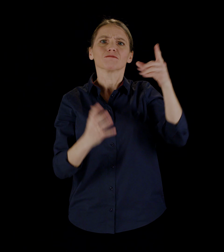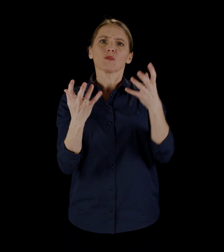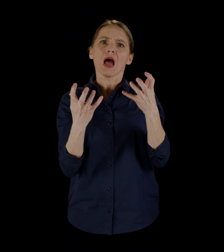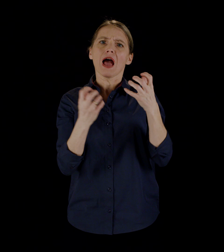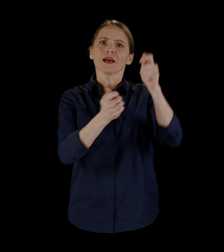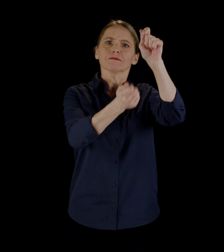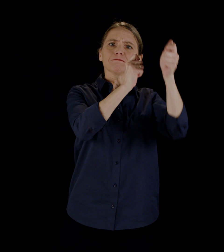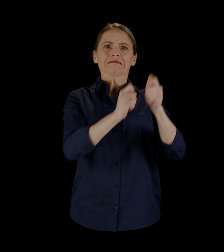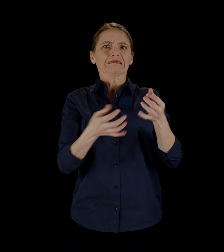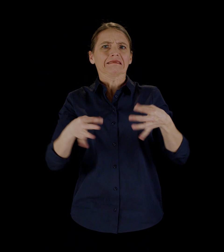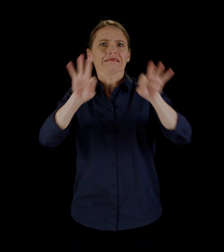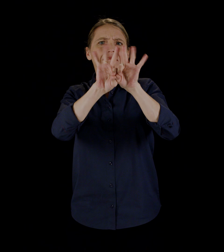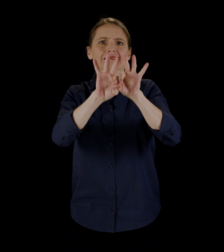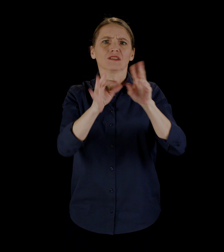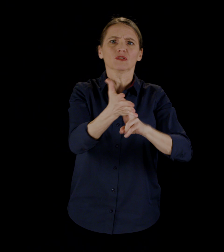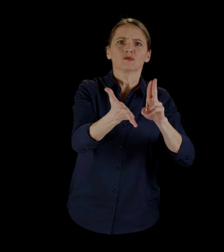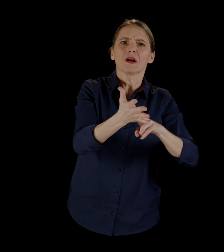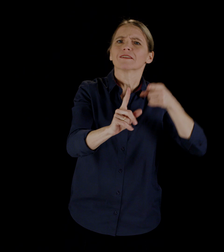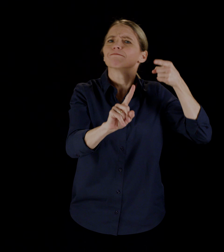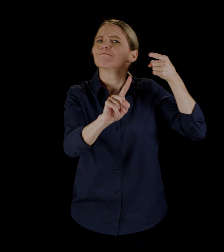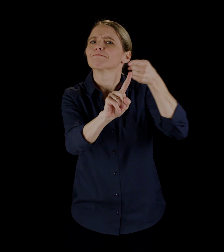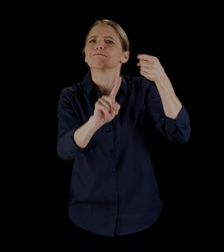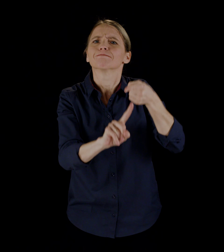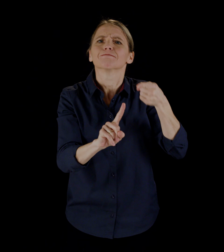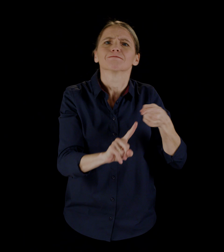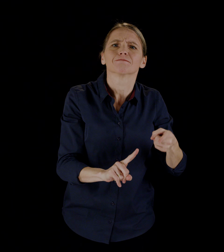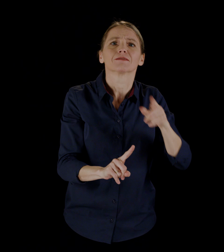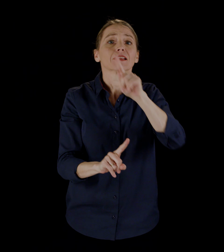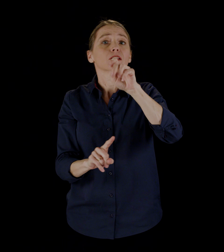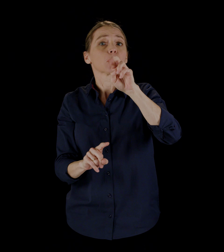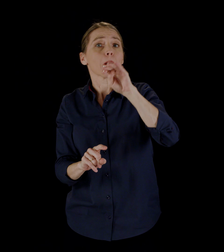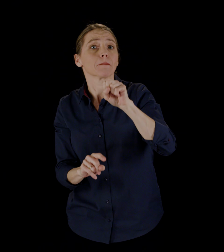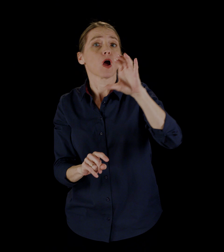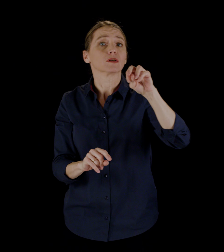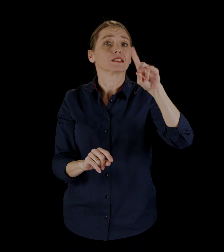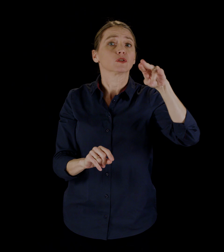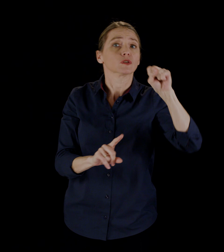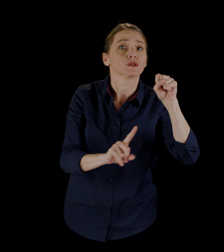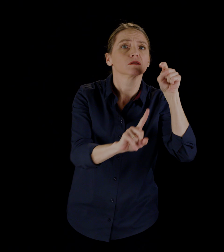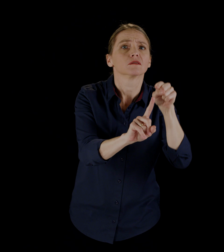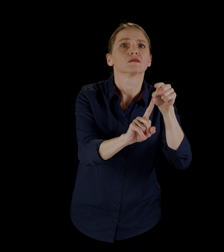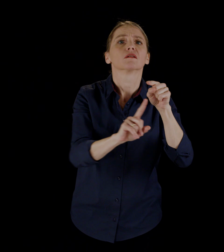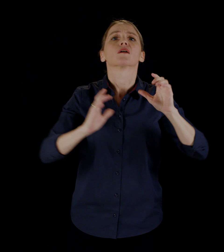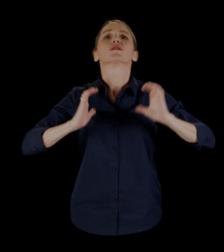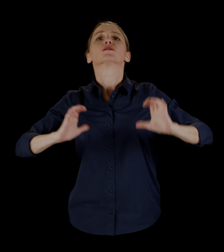can receive a copy of the contract, the critical information summary, and related documents